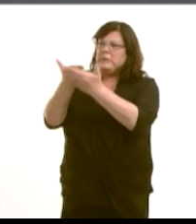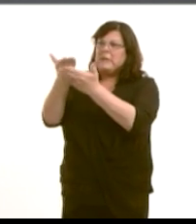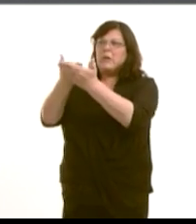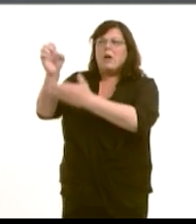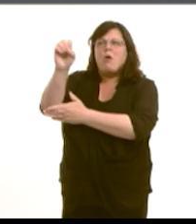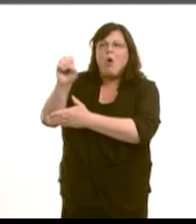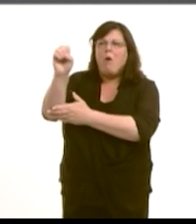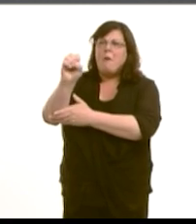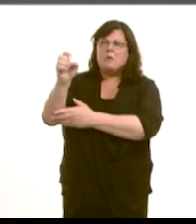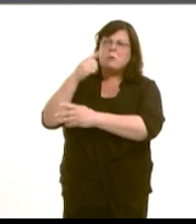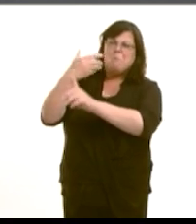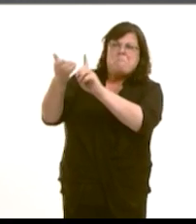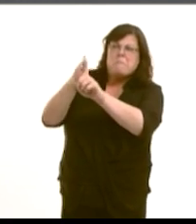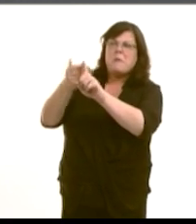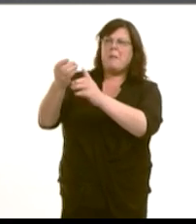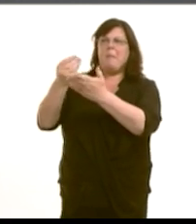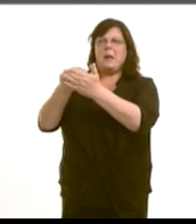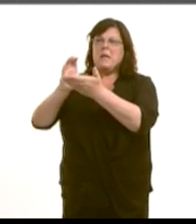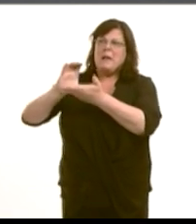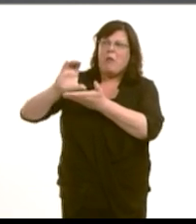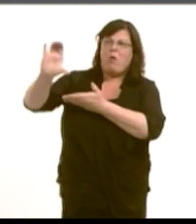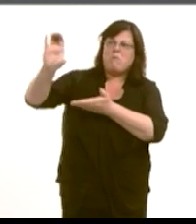the continuation or obtaining the rest of that money?